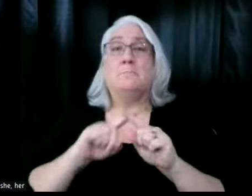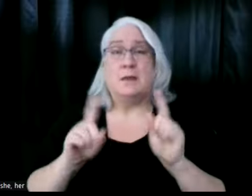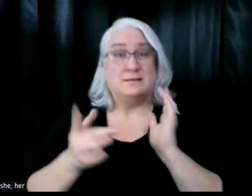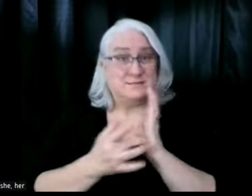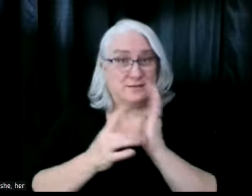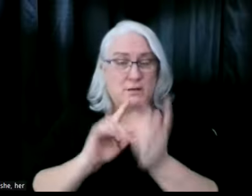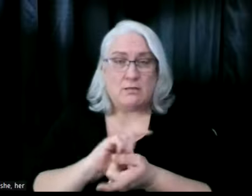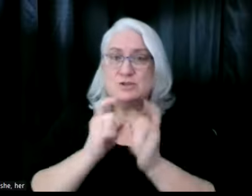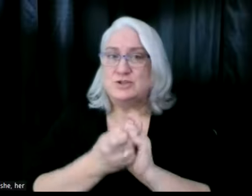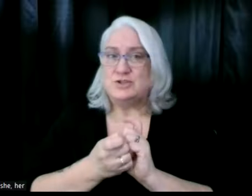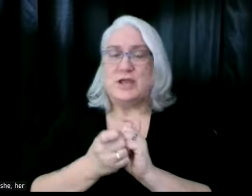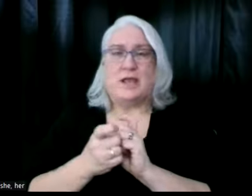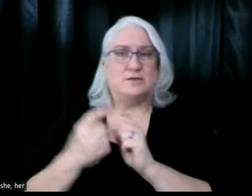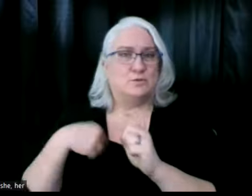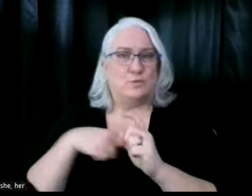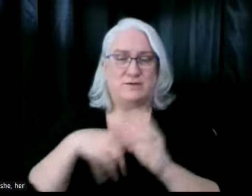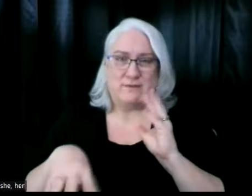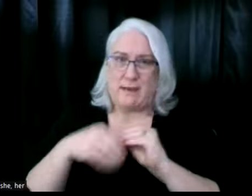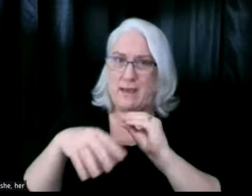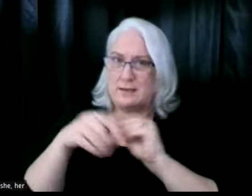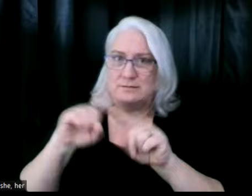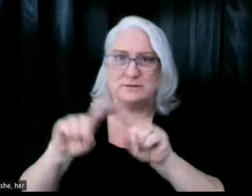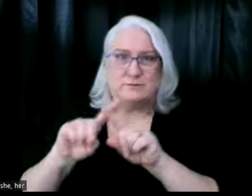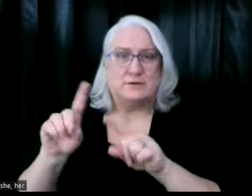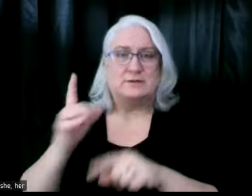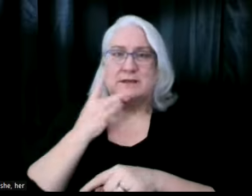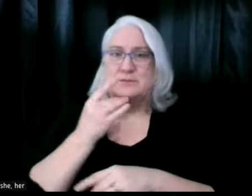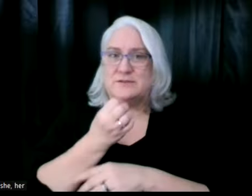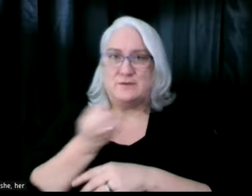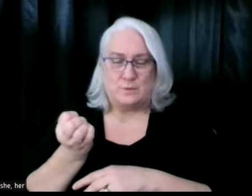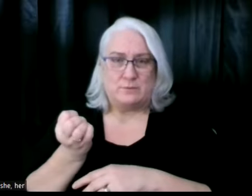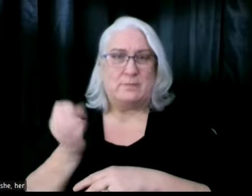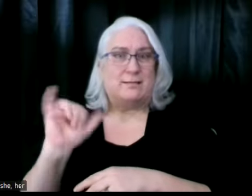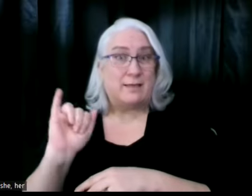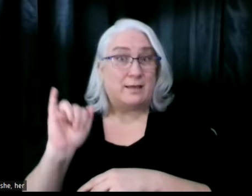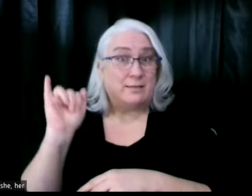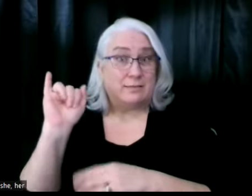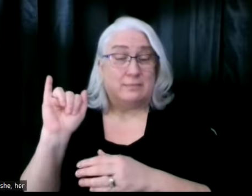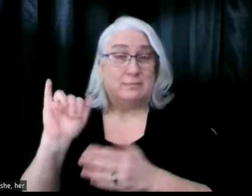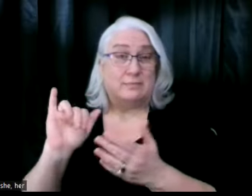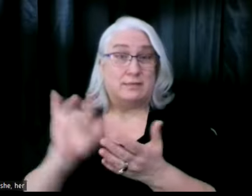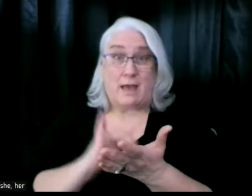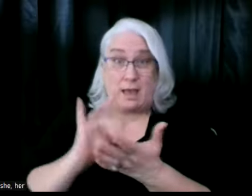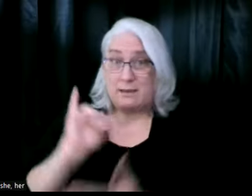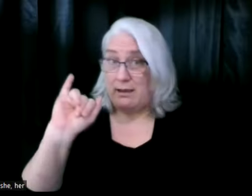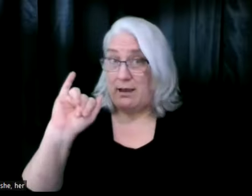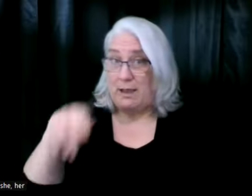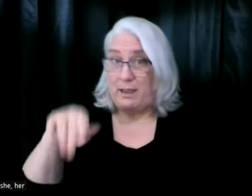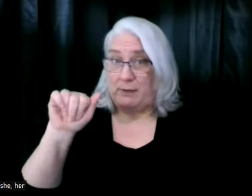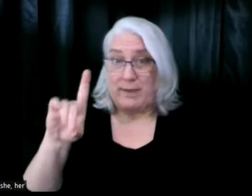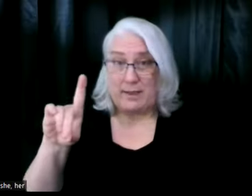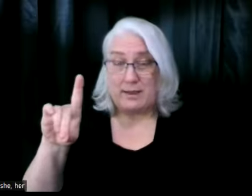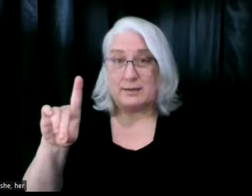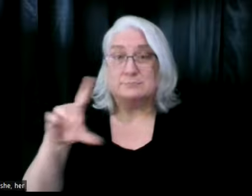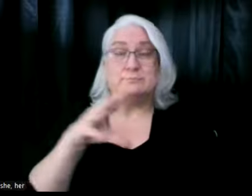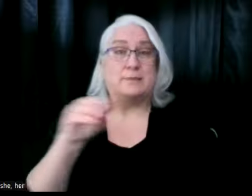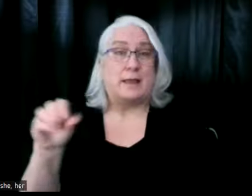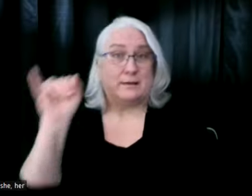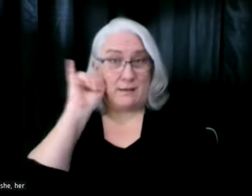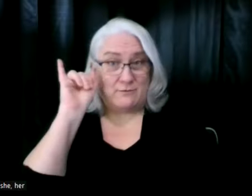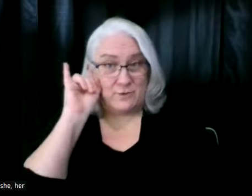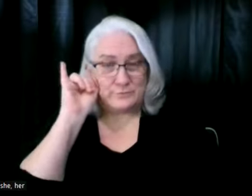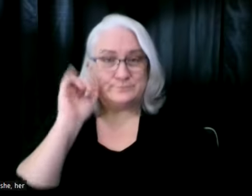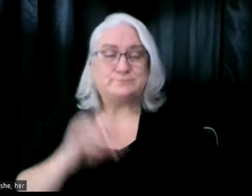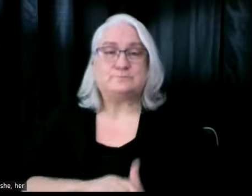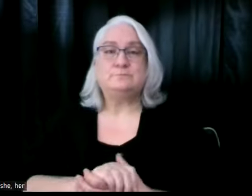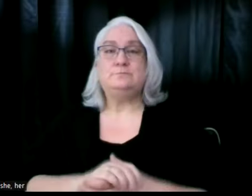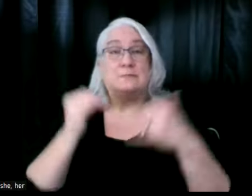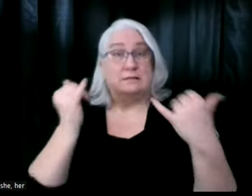But technology has changed, and we continue to add various types of equipment like the iPad and the iPhone.